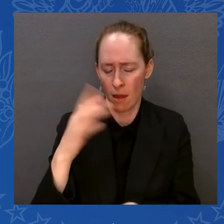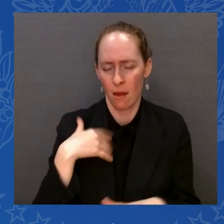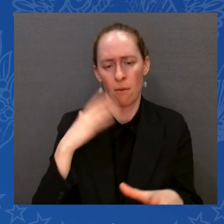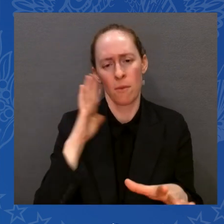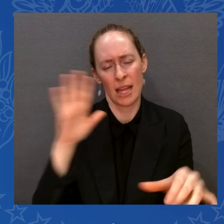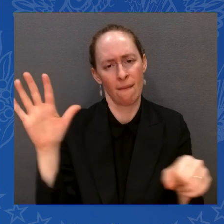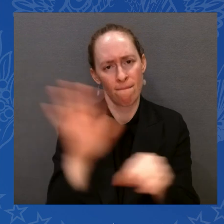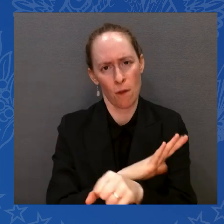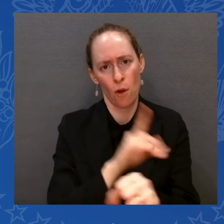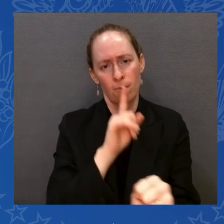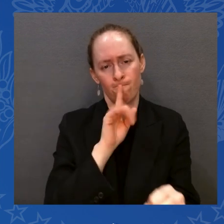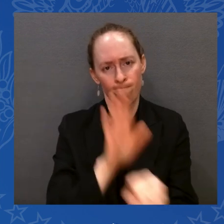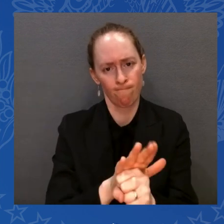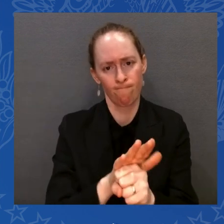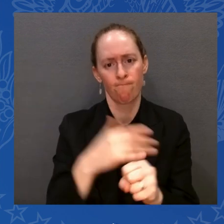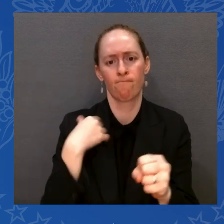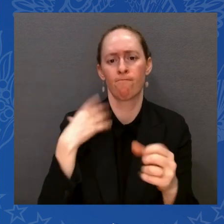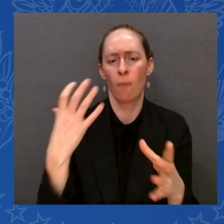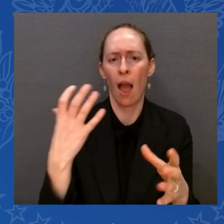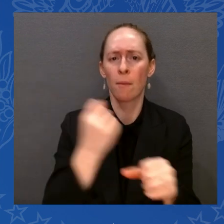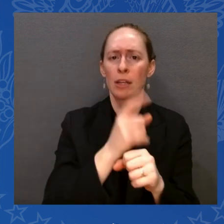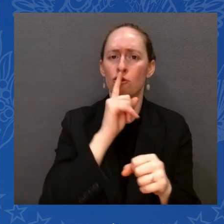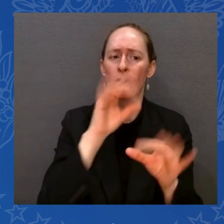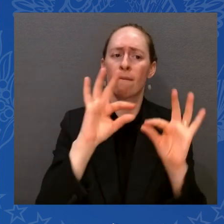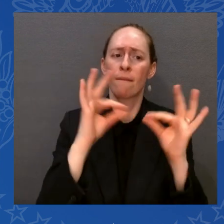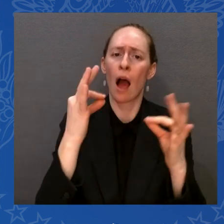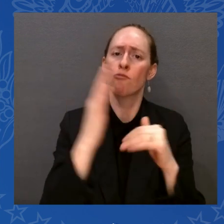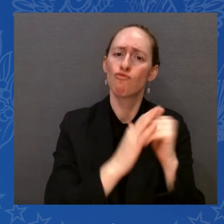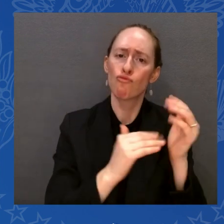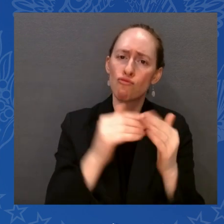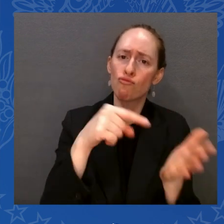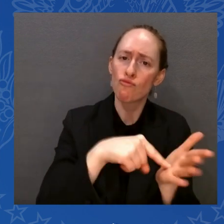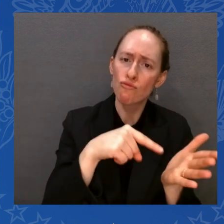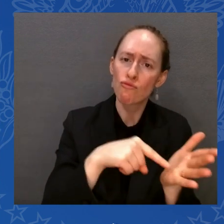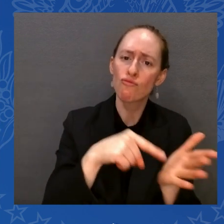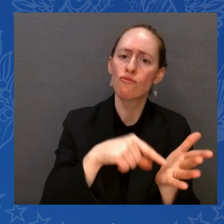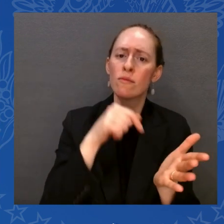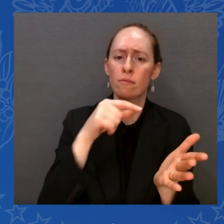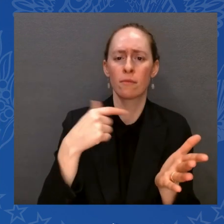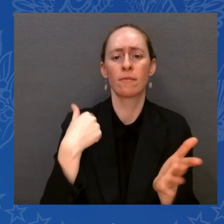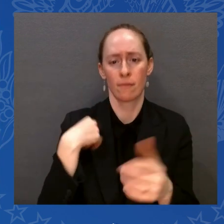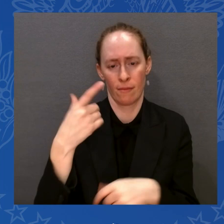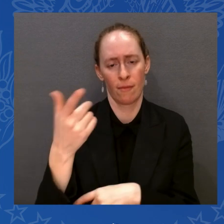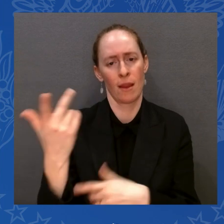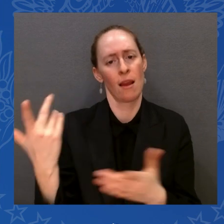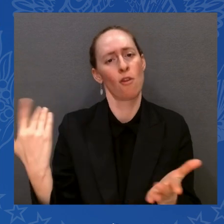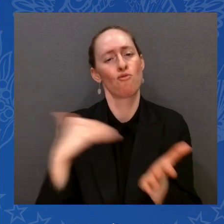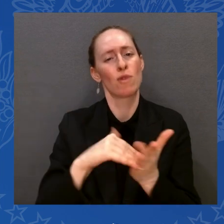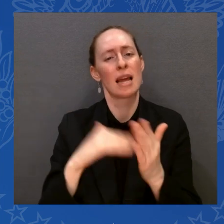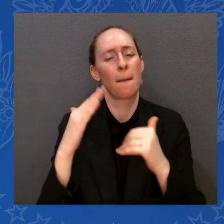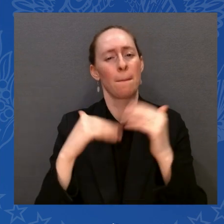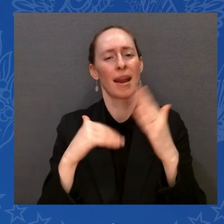We're going to keep putting shovels in the ground to rebuild our infrastructure, our supply chains, and manufacture more here at home.